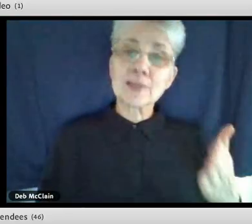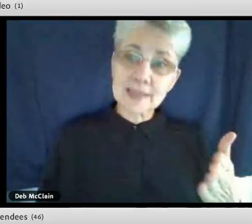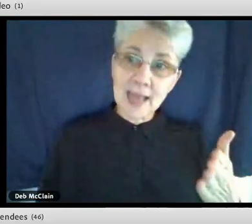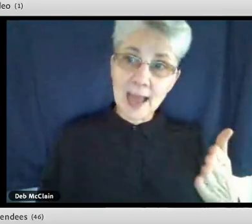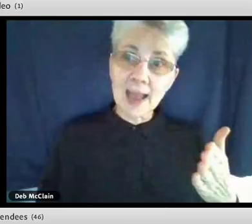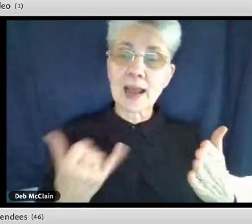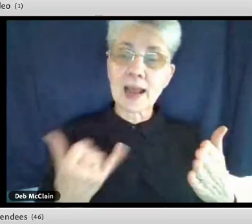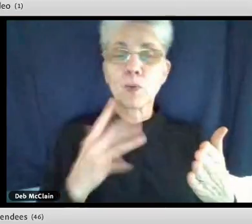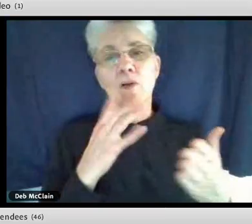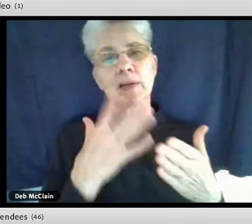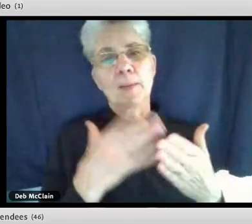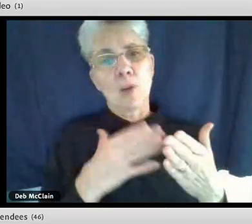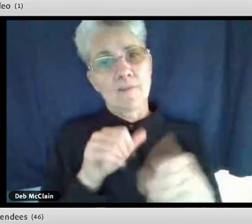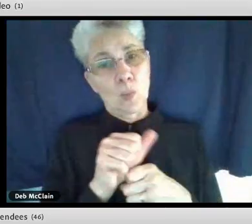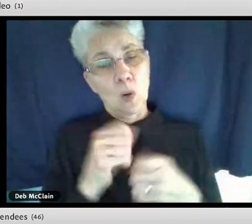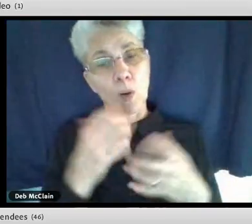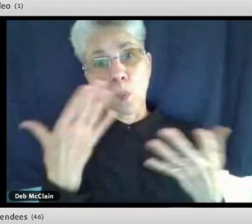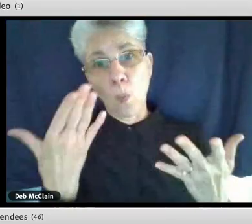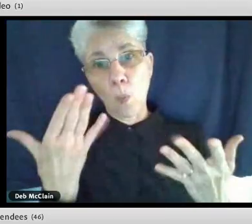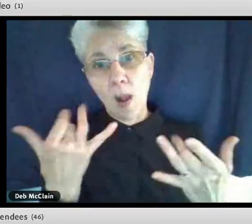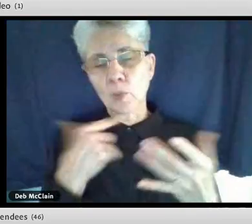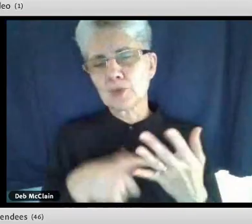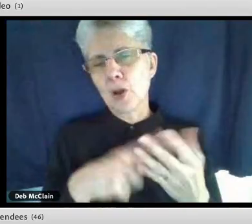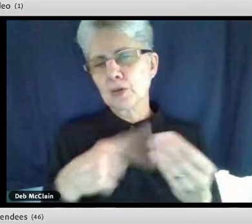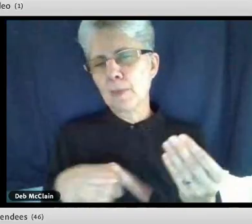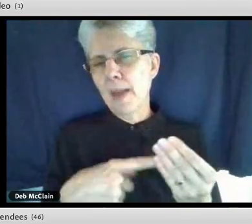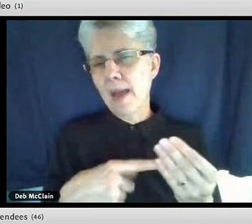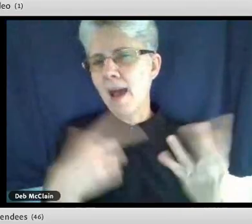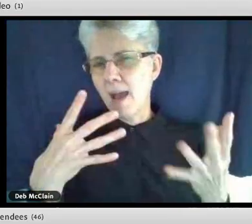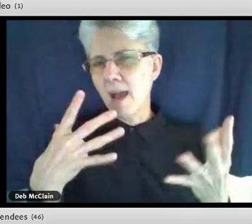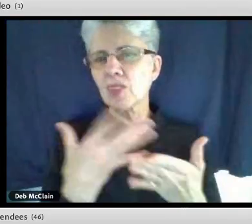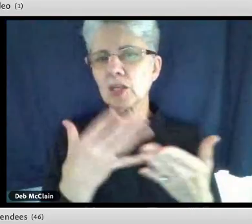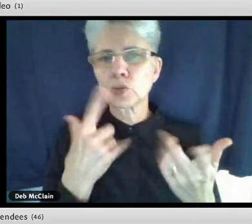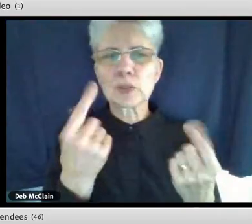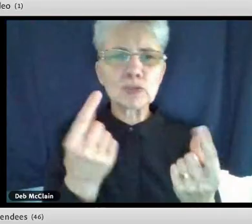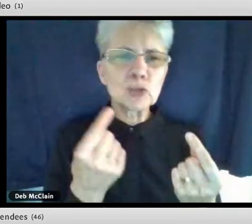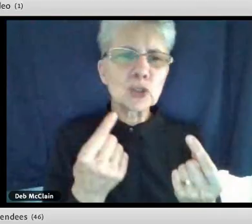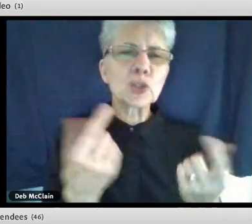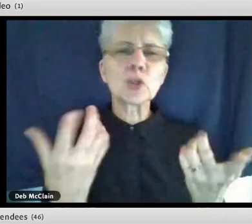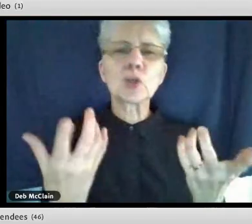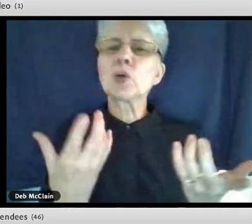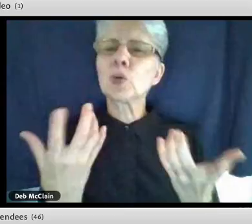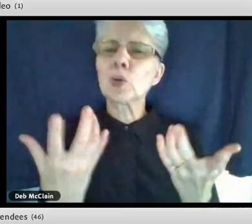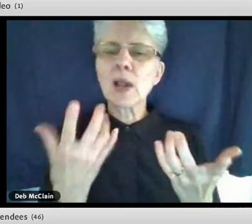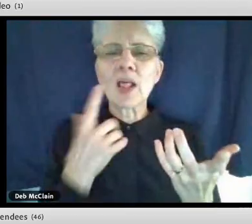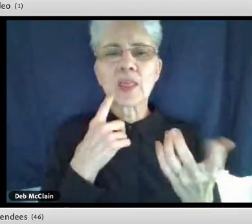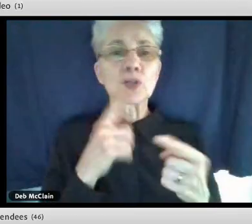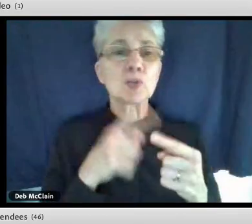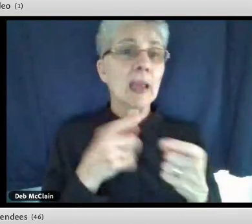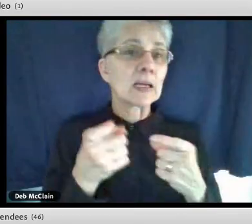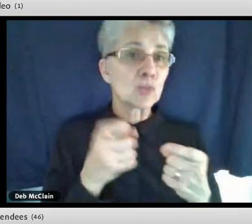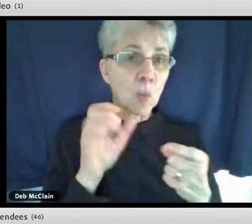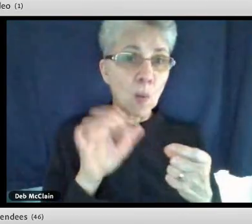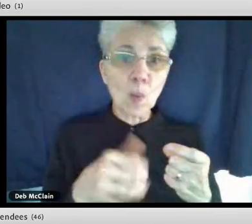because we've talked about things you can do. Things you can't control. You can't control the spread.